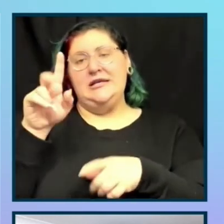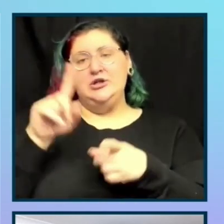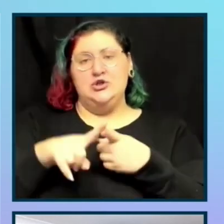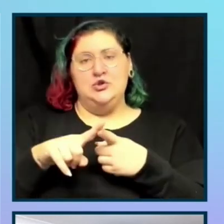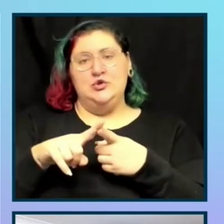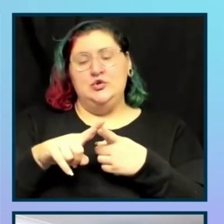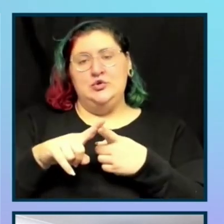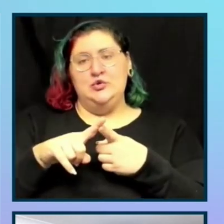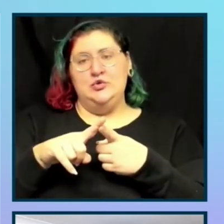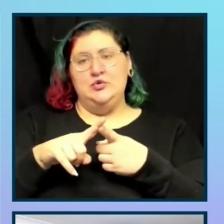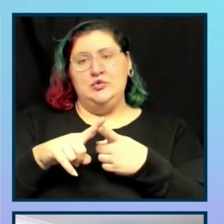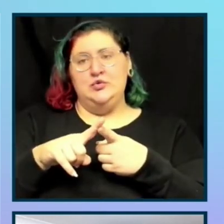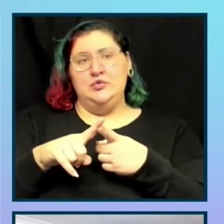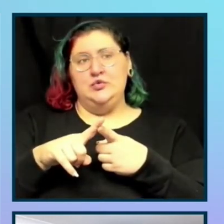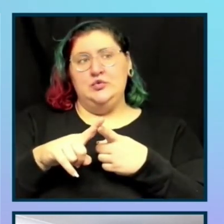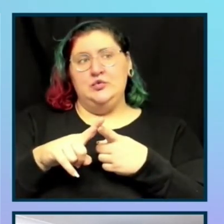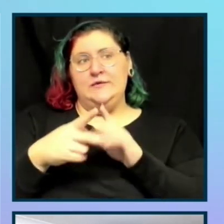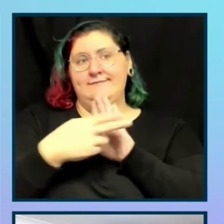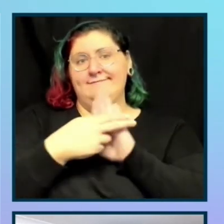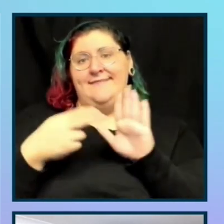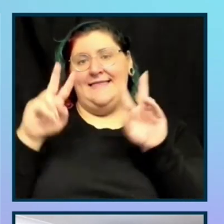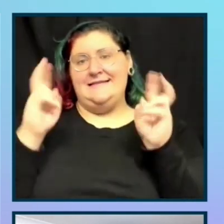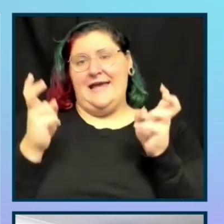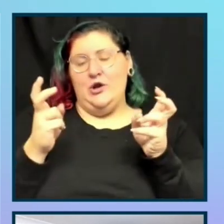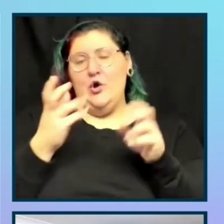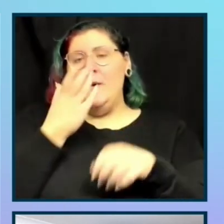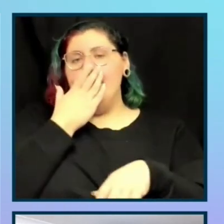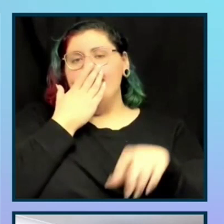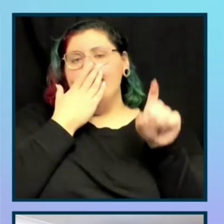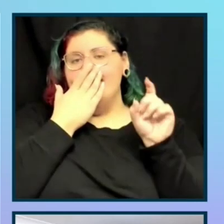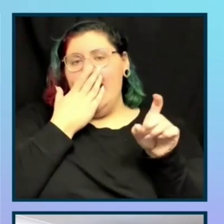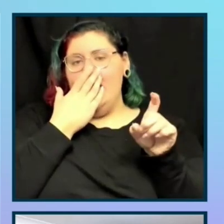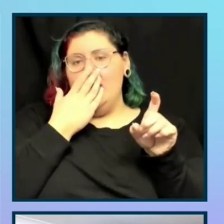But let's start from the very beginning with well,